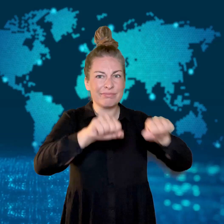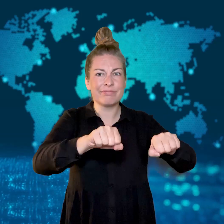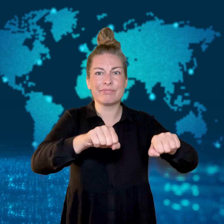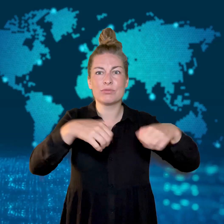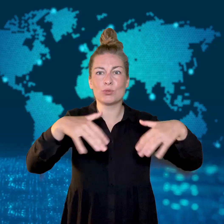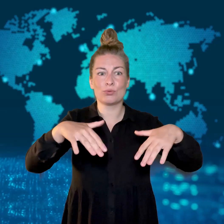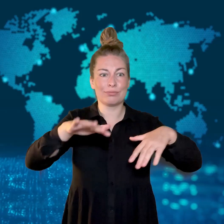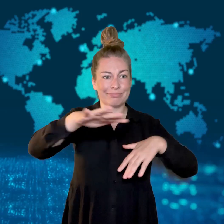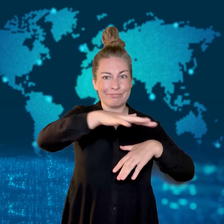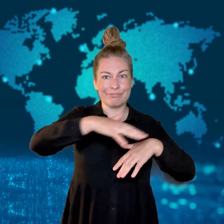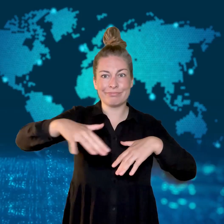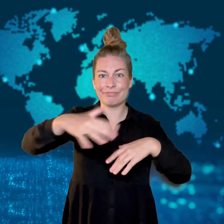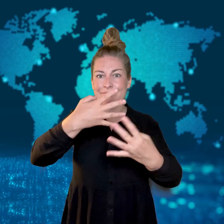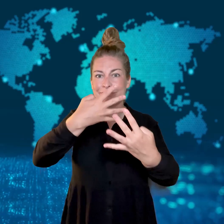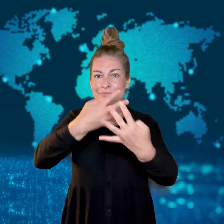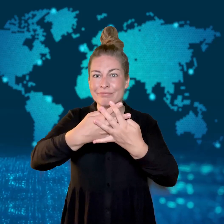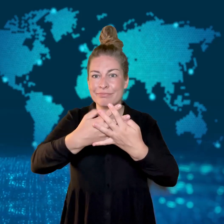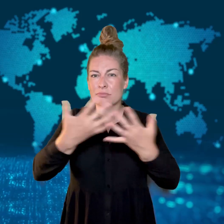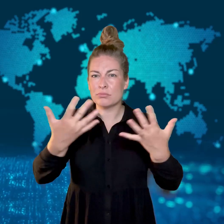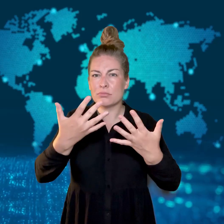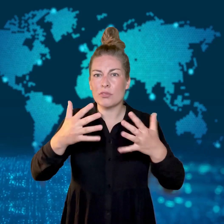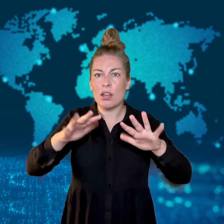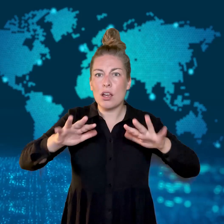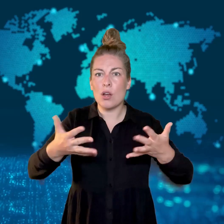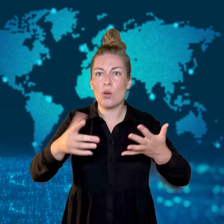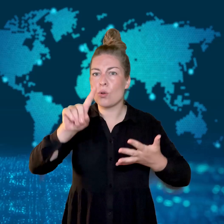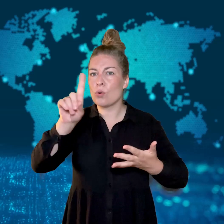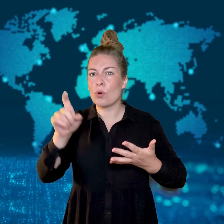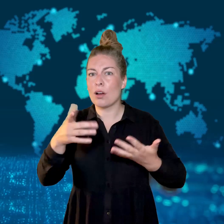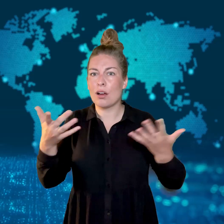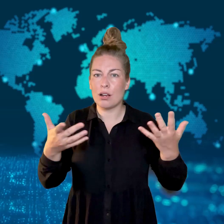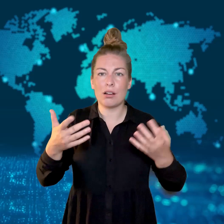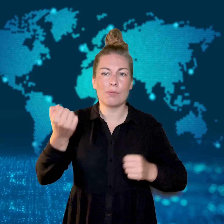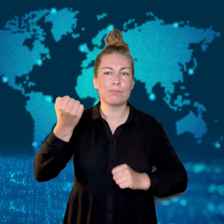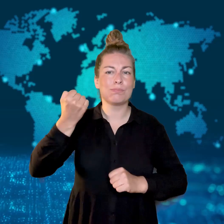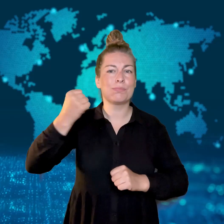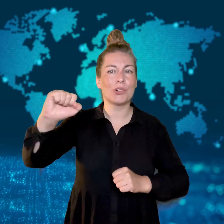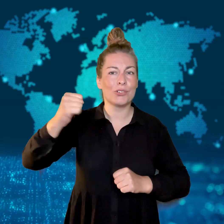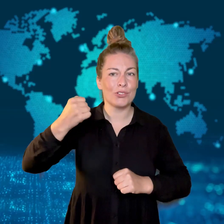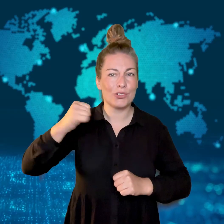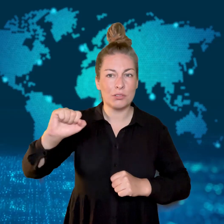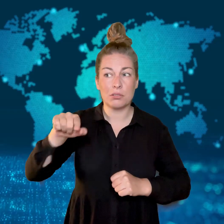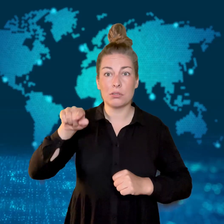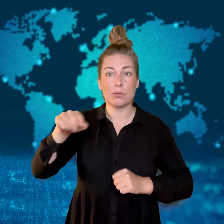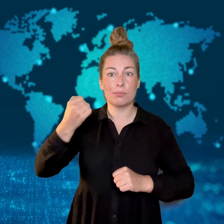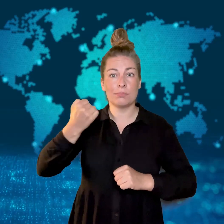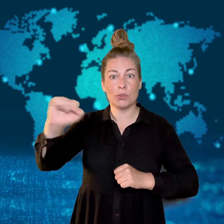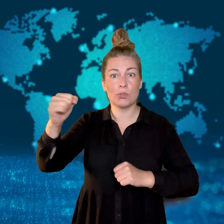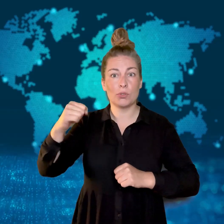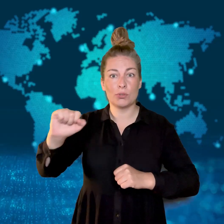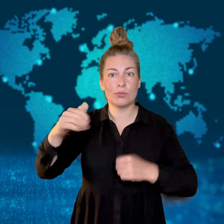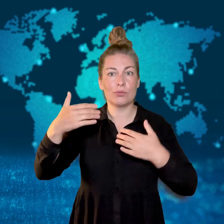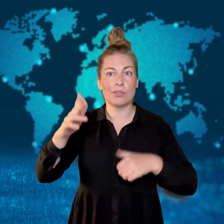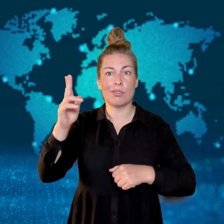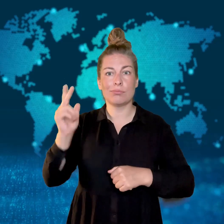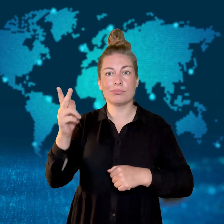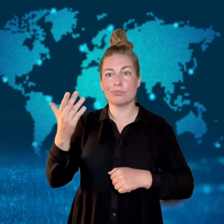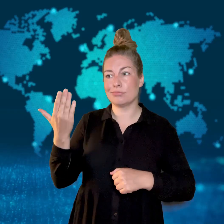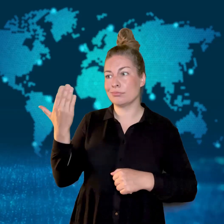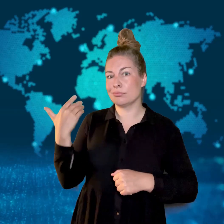Those prisoners took over the penitentiaries to